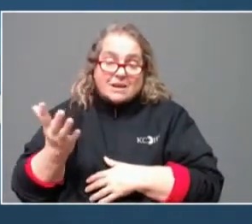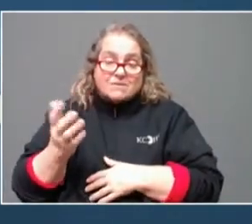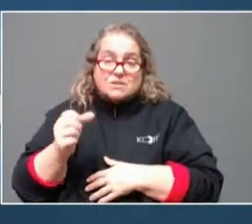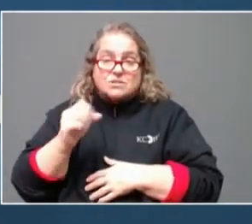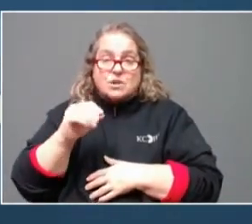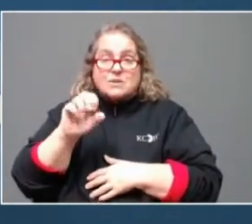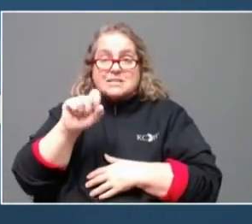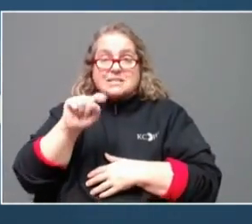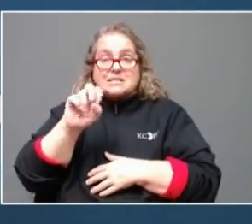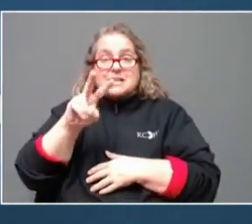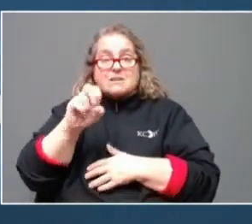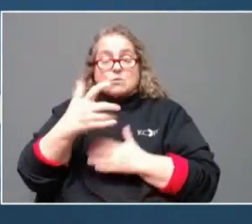Mhm.